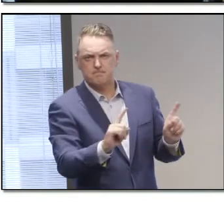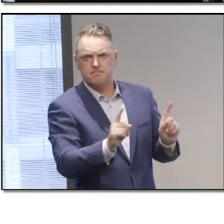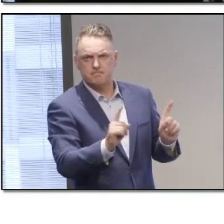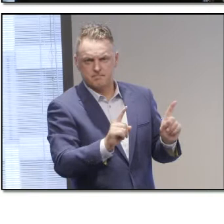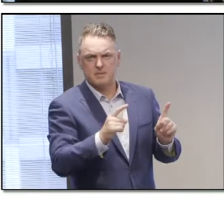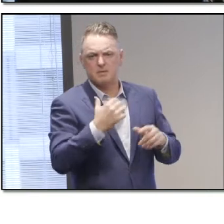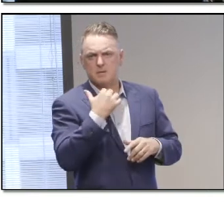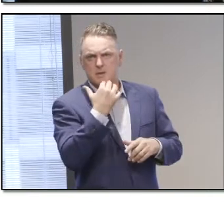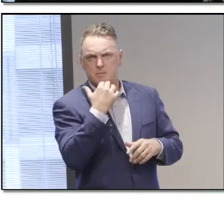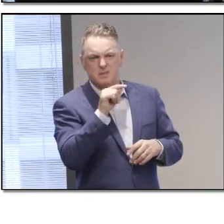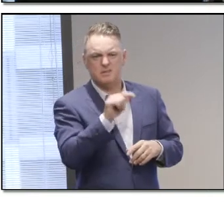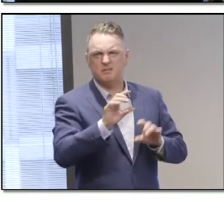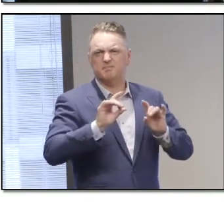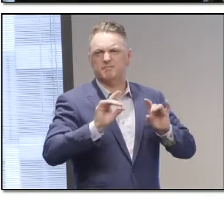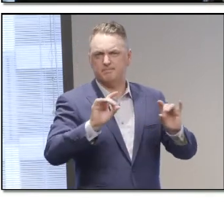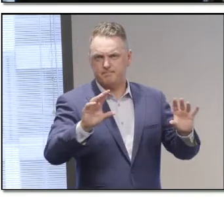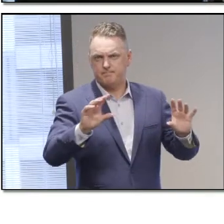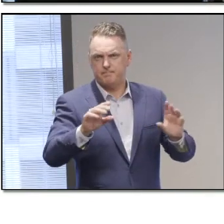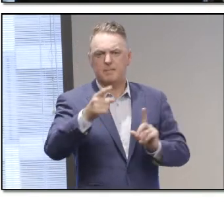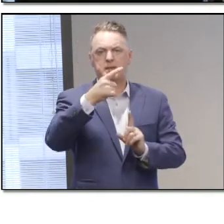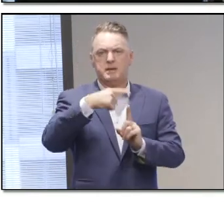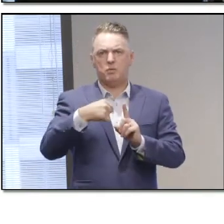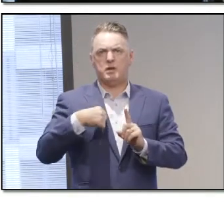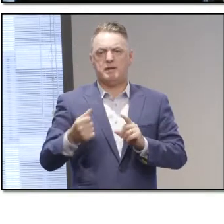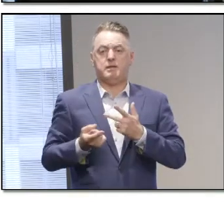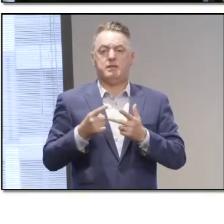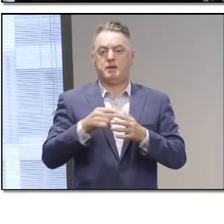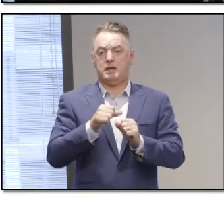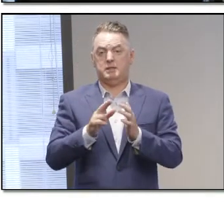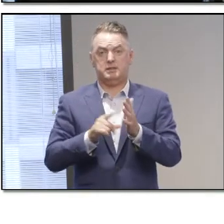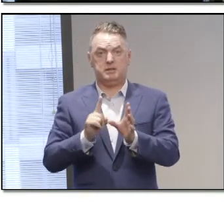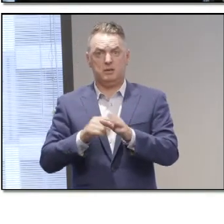of pfas contamination and we have an interagency working group and we're currently undertaking